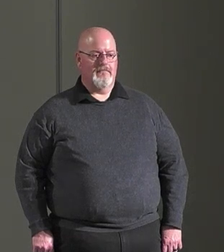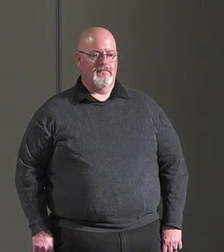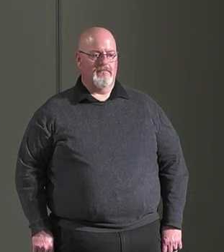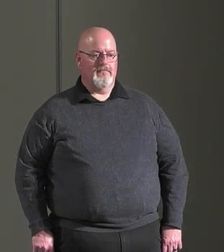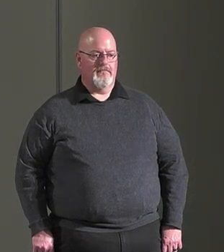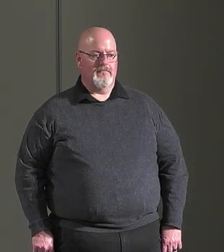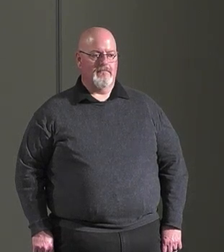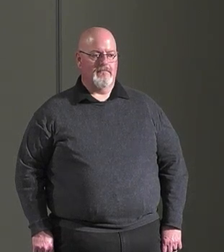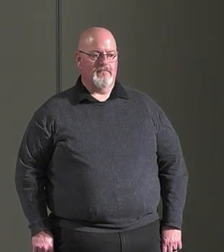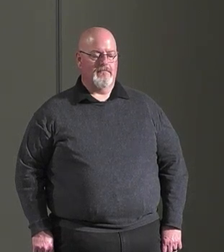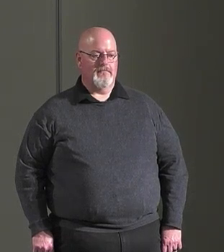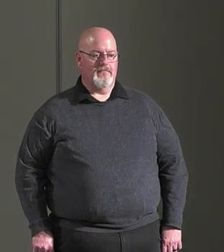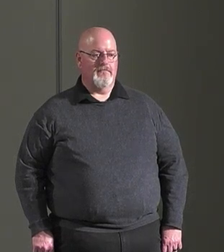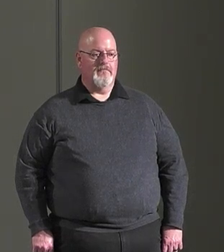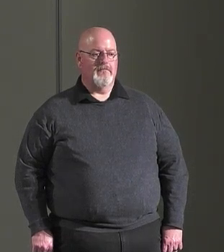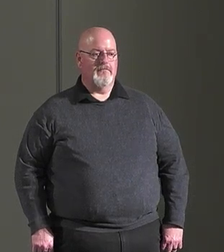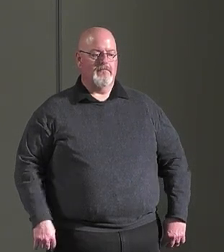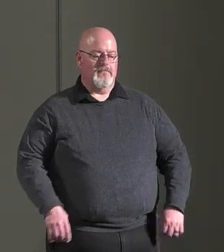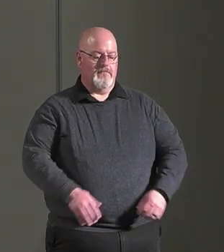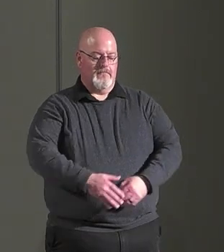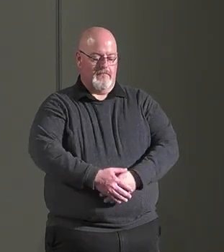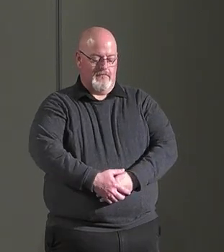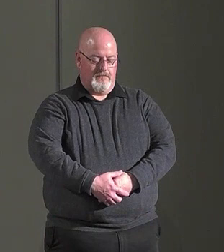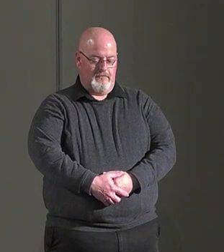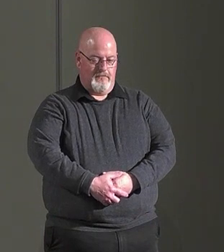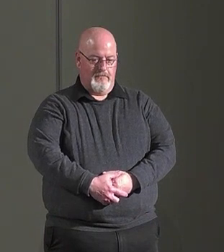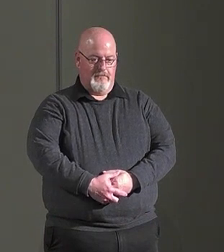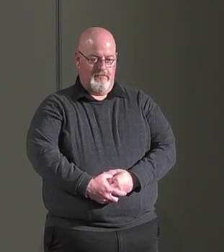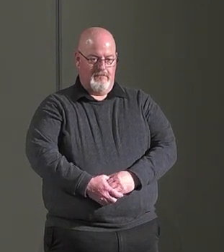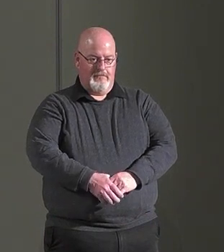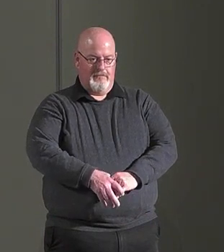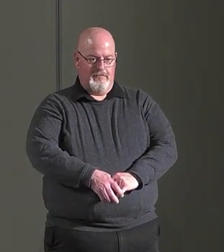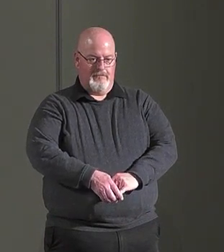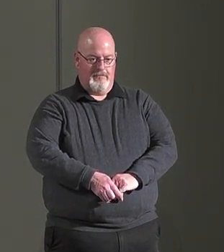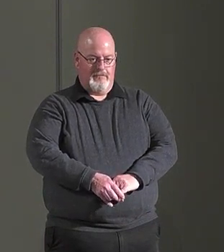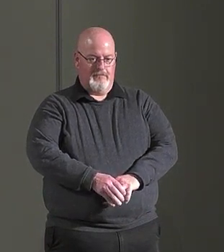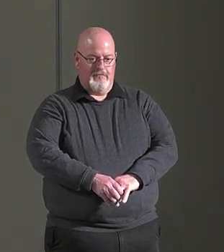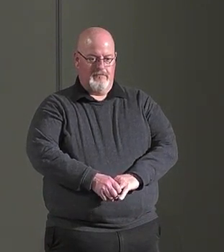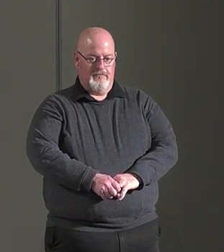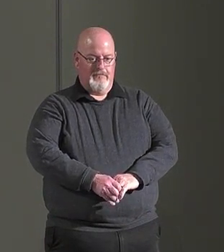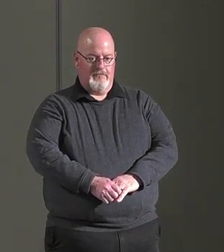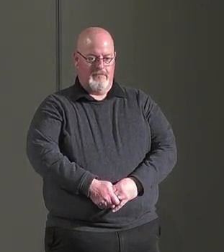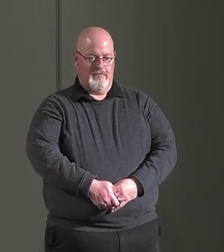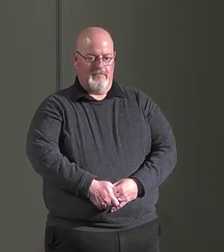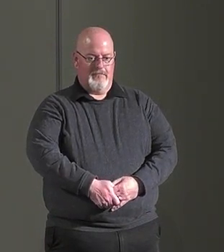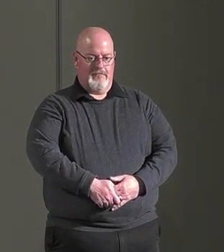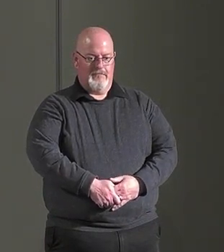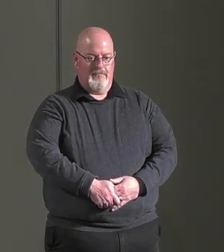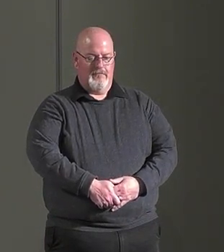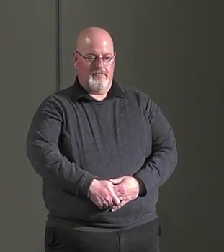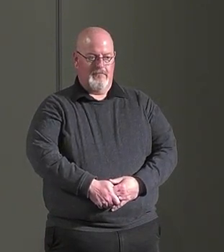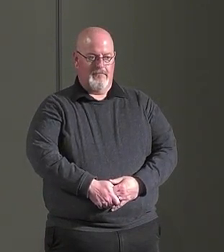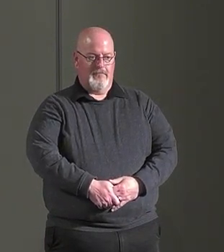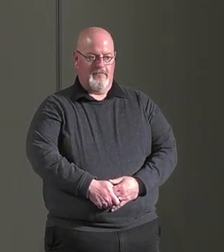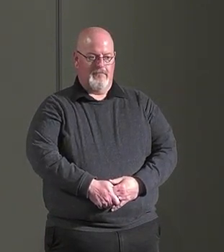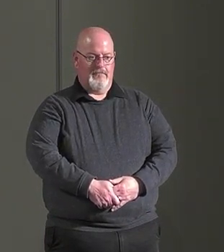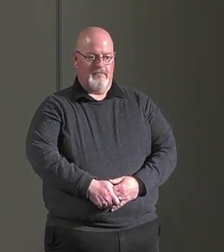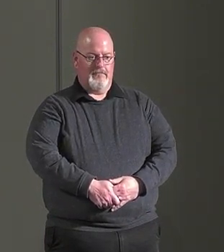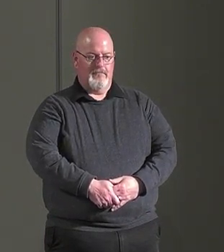with you. It just involves hiring deaf people to support other deaf people in business or